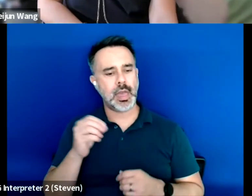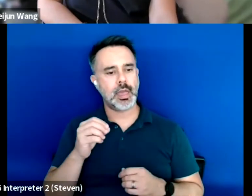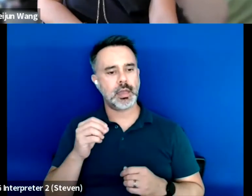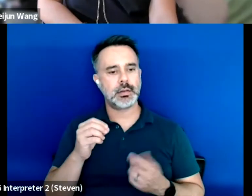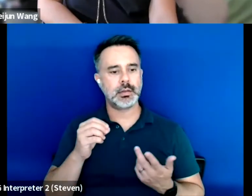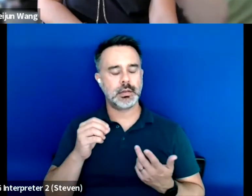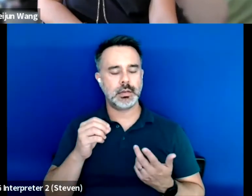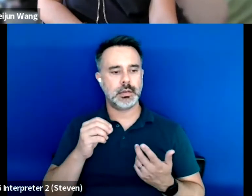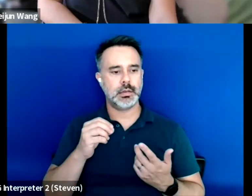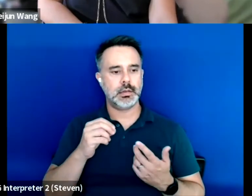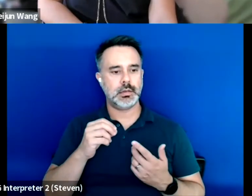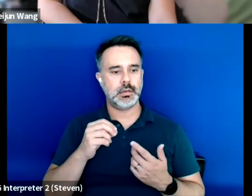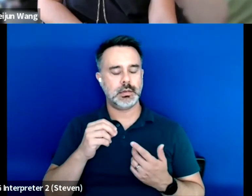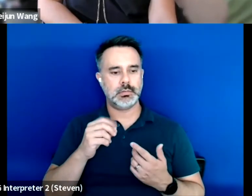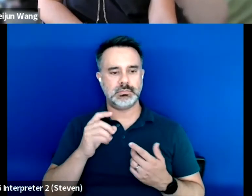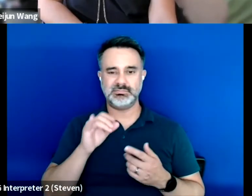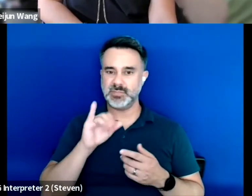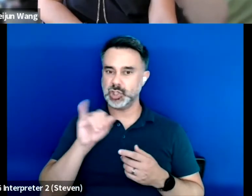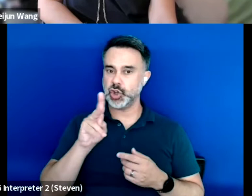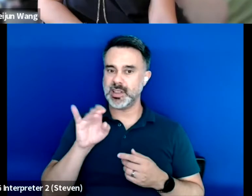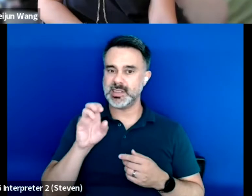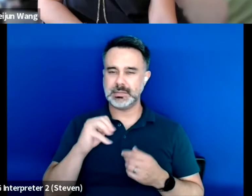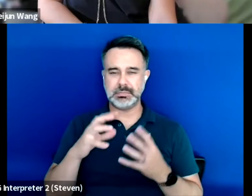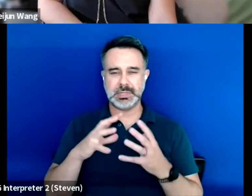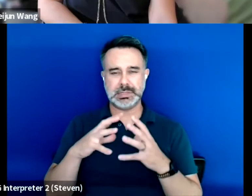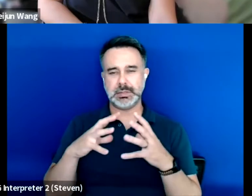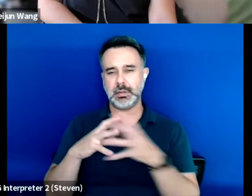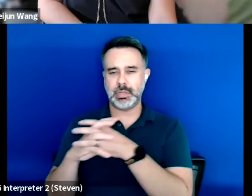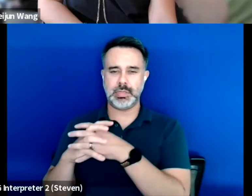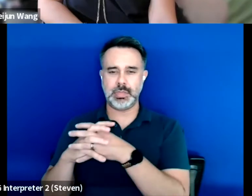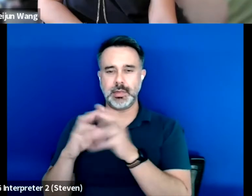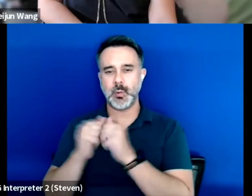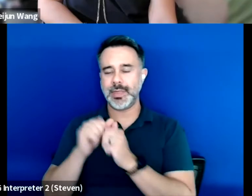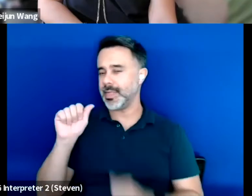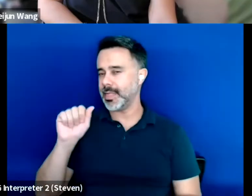that doesn't let you have a 40-hour work week. It's, you know, isn't making accommodations for you.